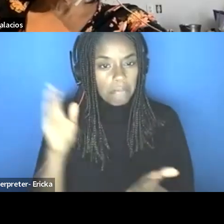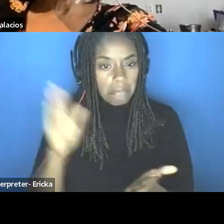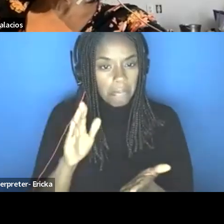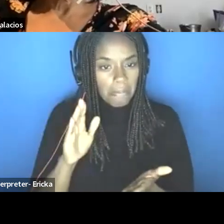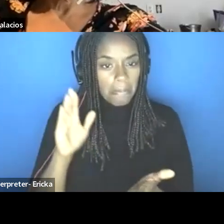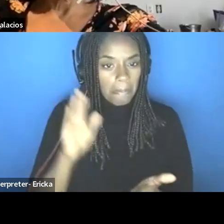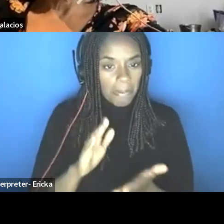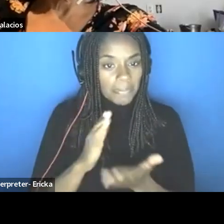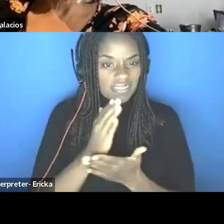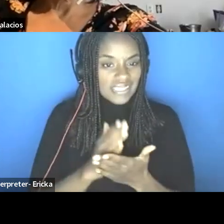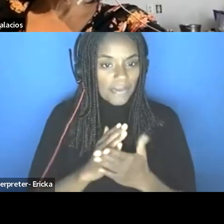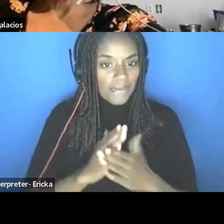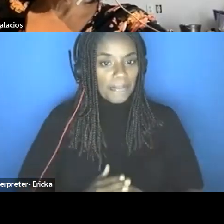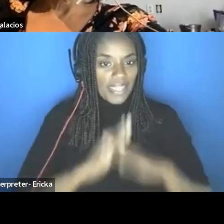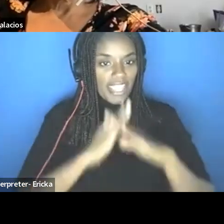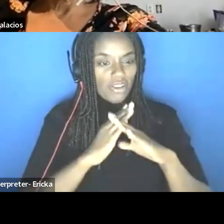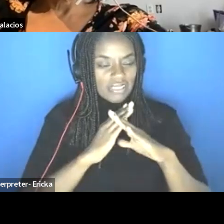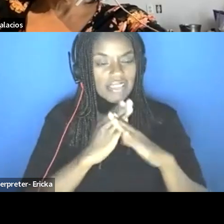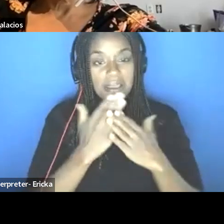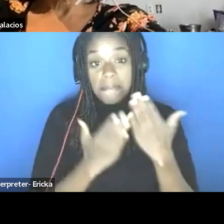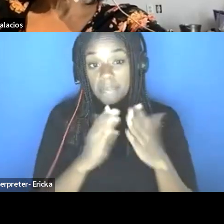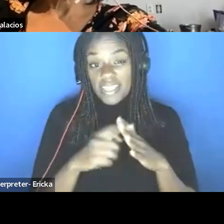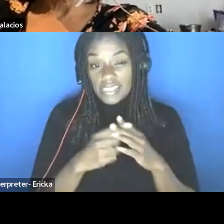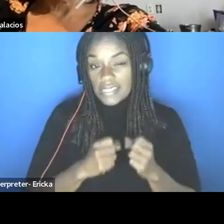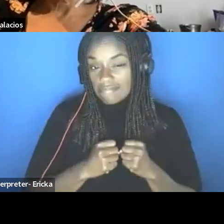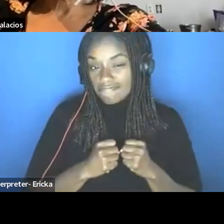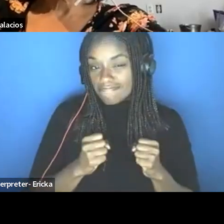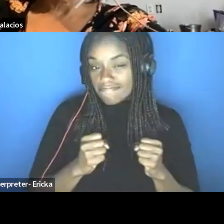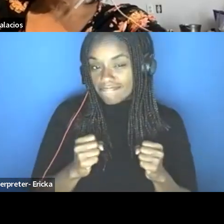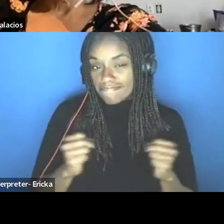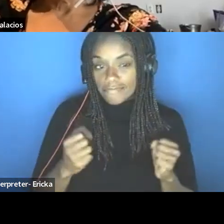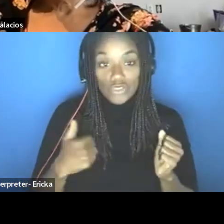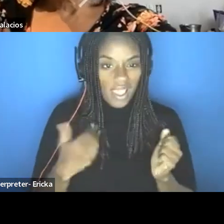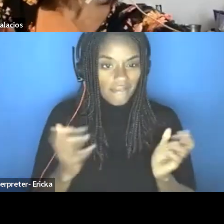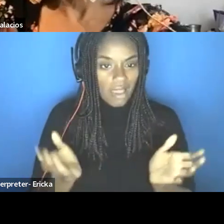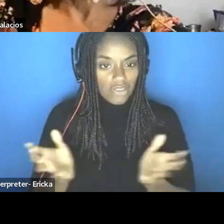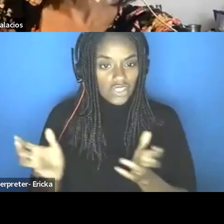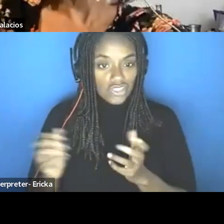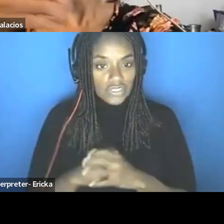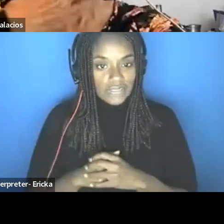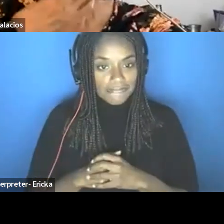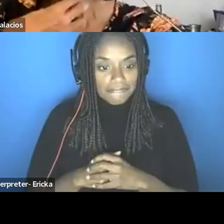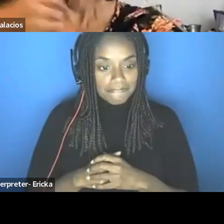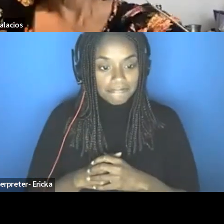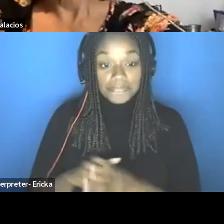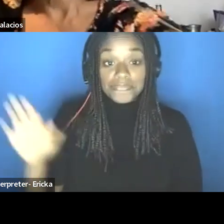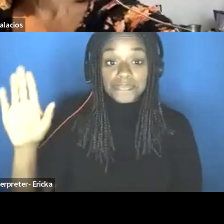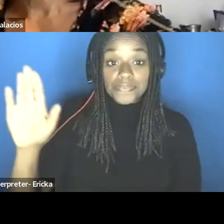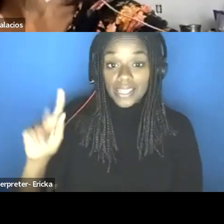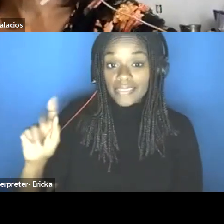They see that sense of value that people, the way in which people are treated and so on. That might break down some of those barriers they have and they may start opening up to having those conversations.